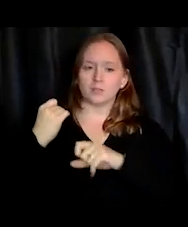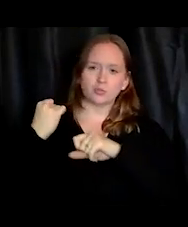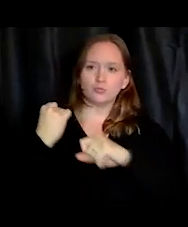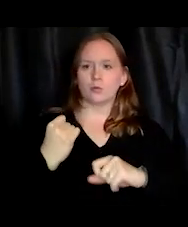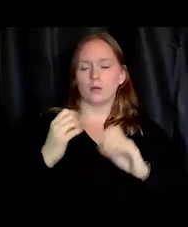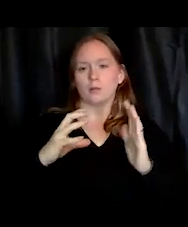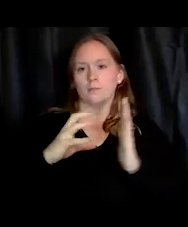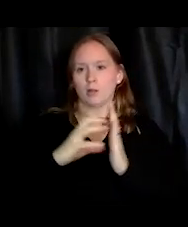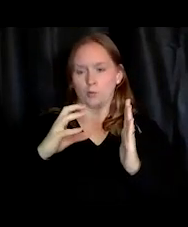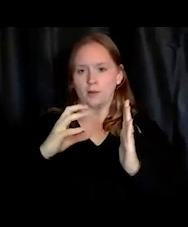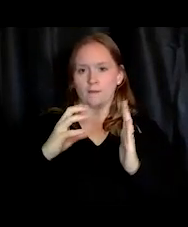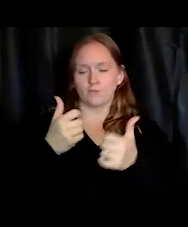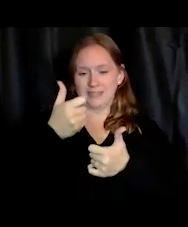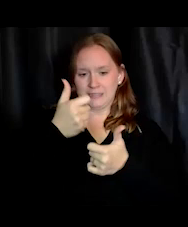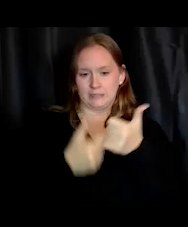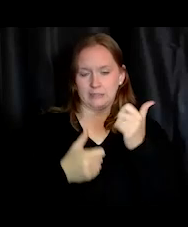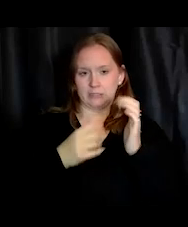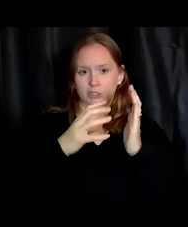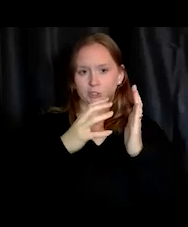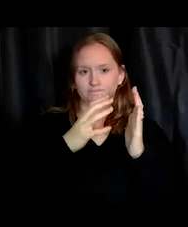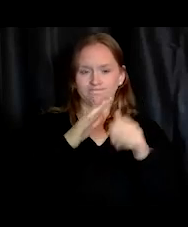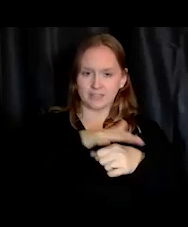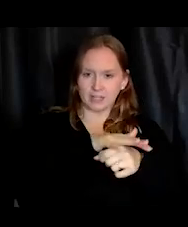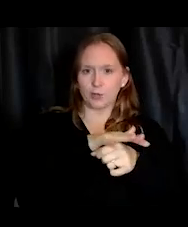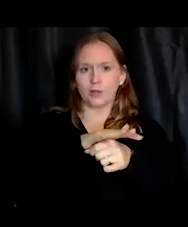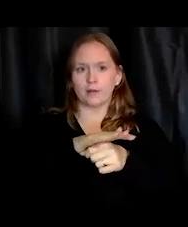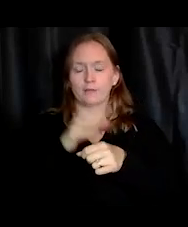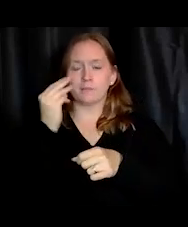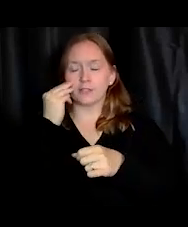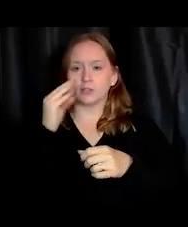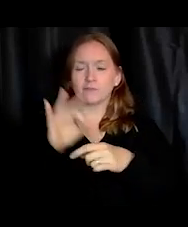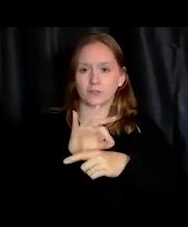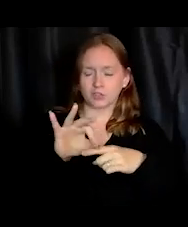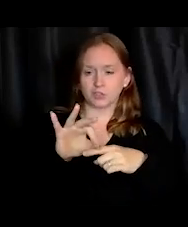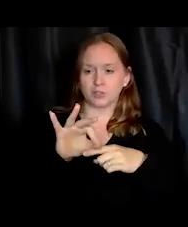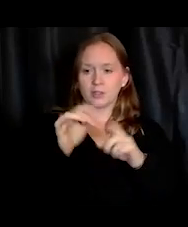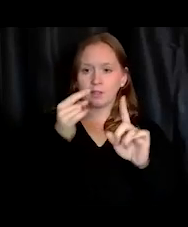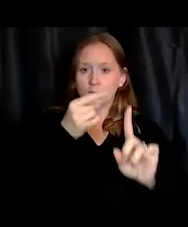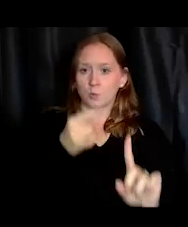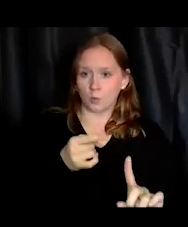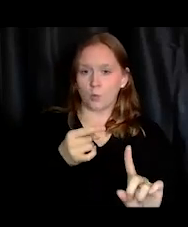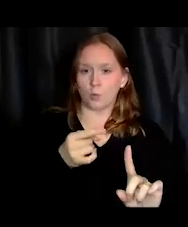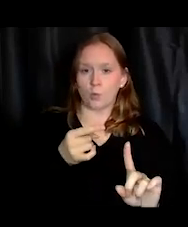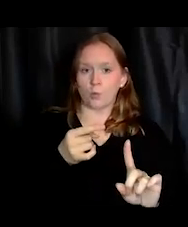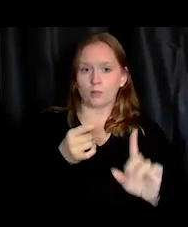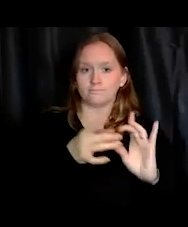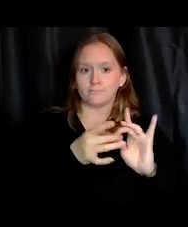for each area of mental functioning. And your goal here is to link the symptoms to functioning.